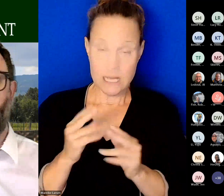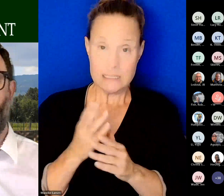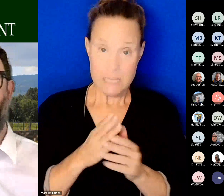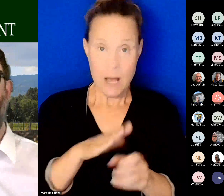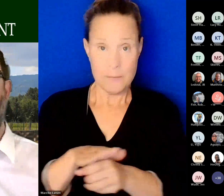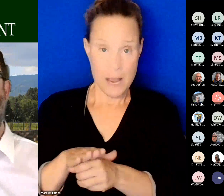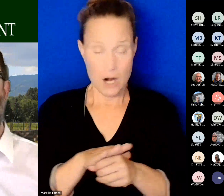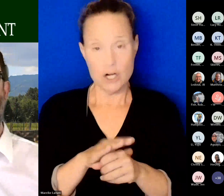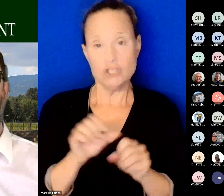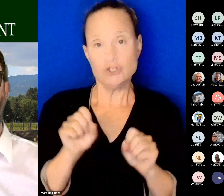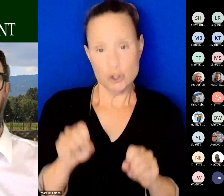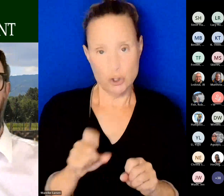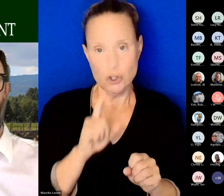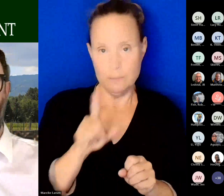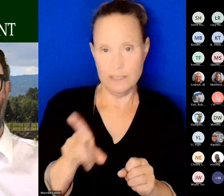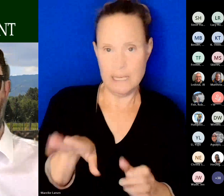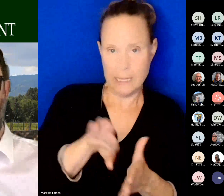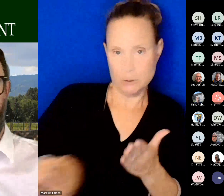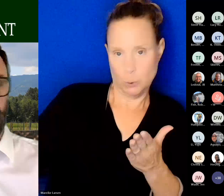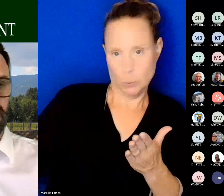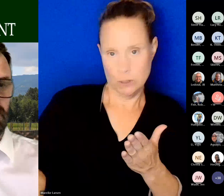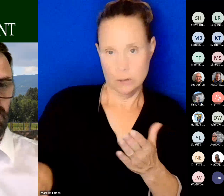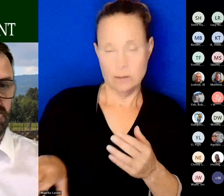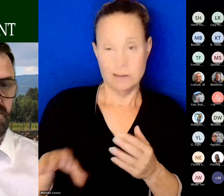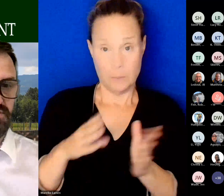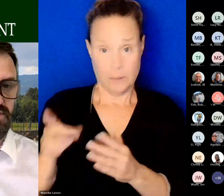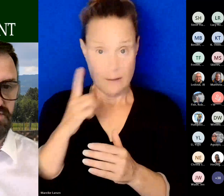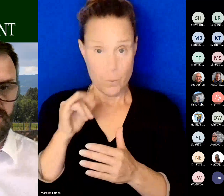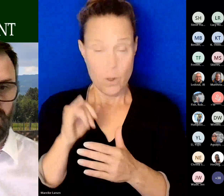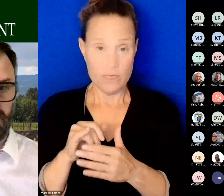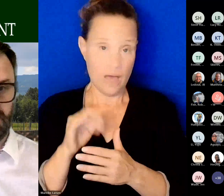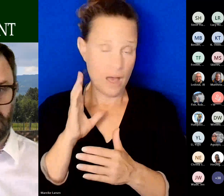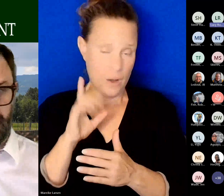The the plan for that will remain essentially the same,